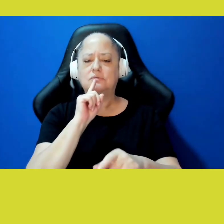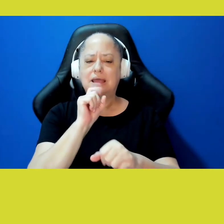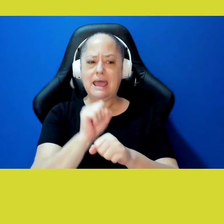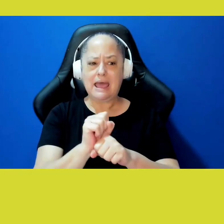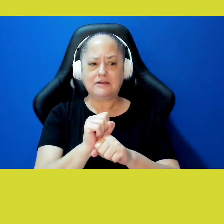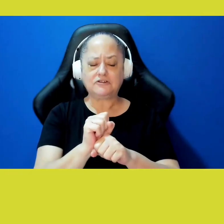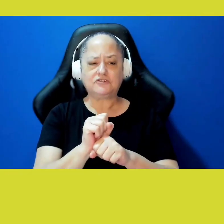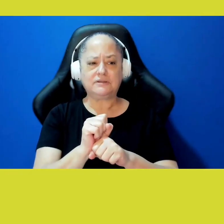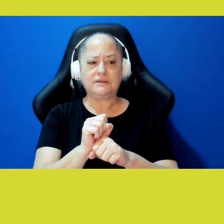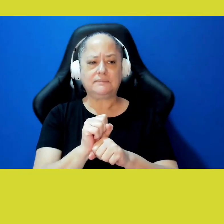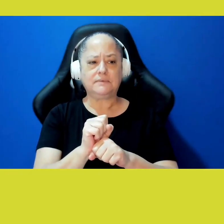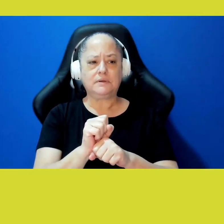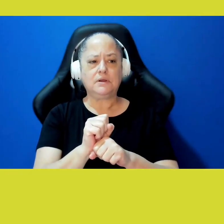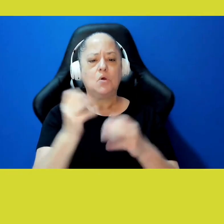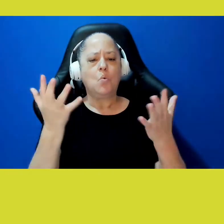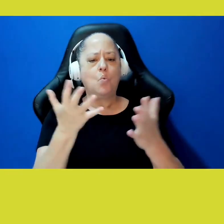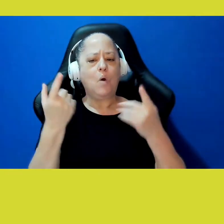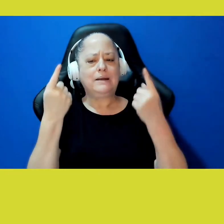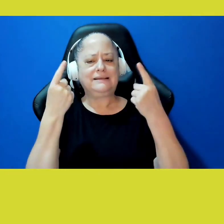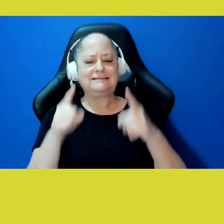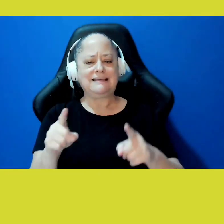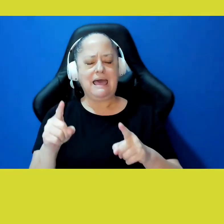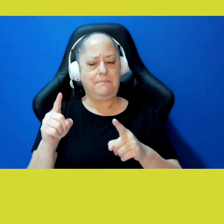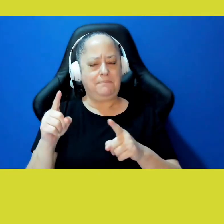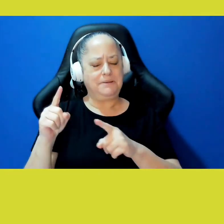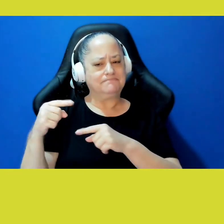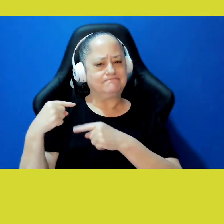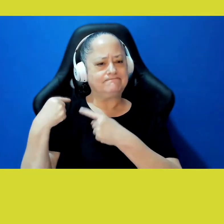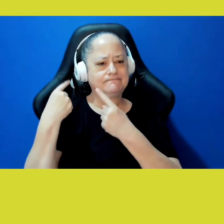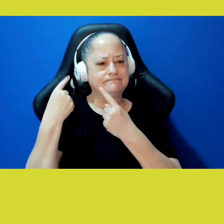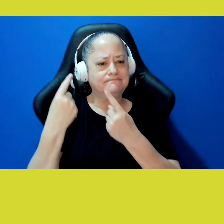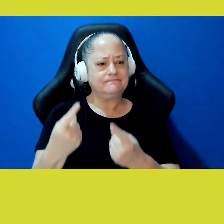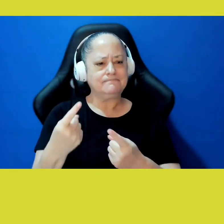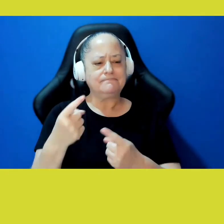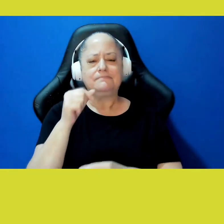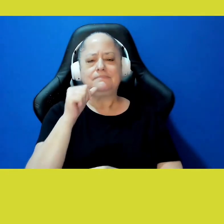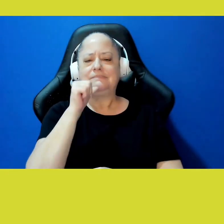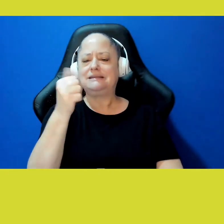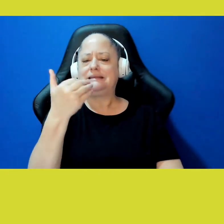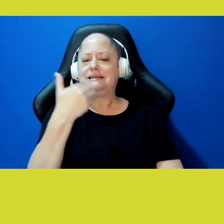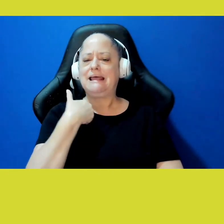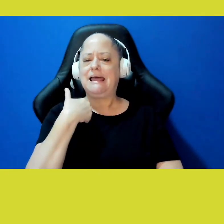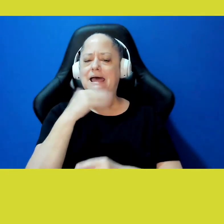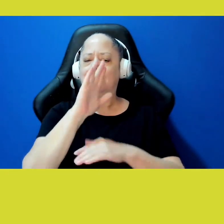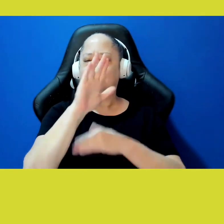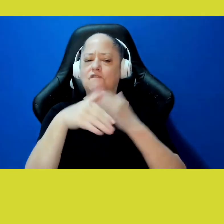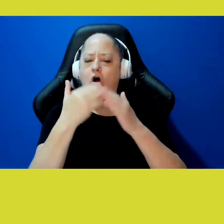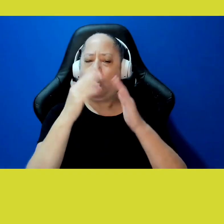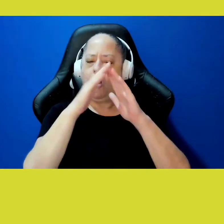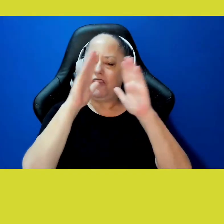what has happened over the years was we didn't have that all of the housing we didn't have all the services